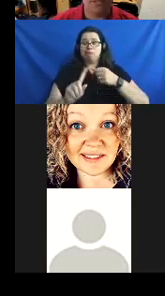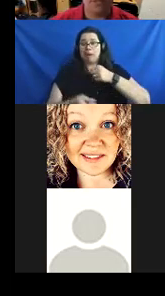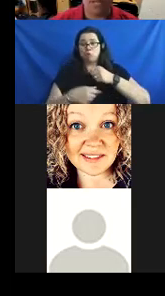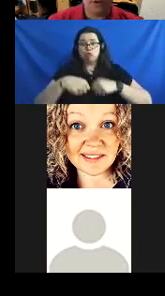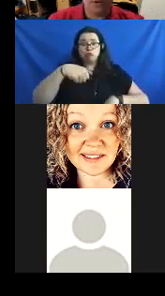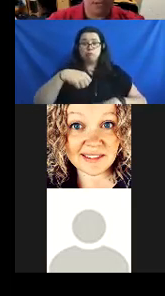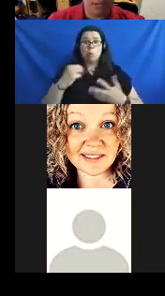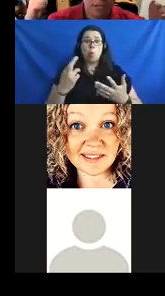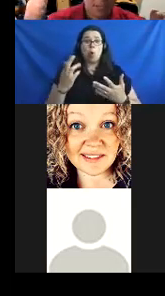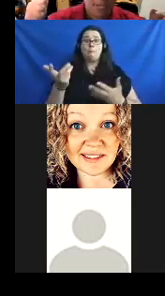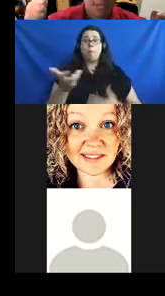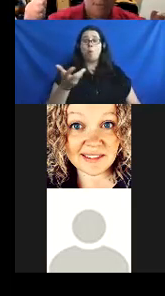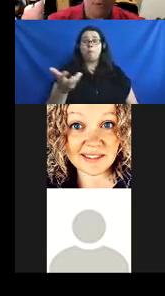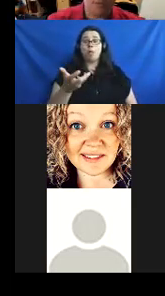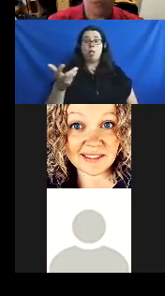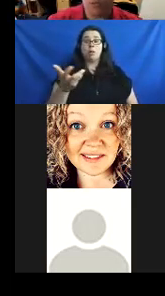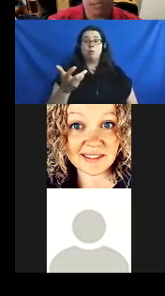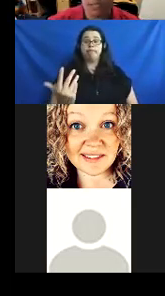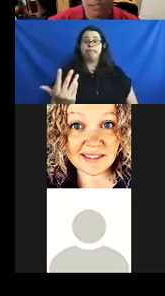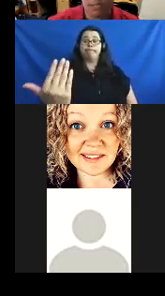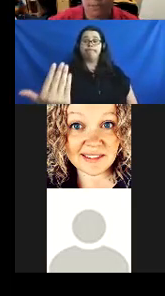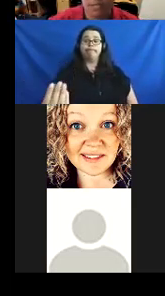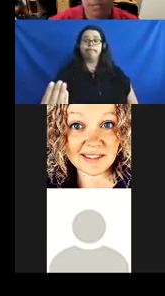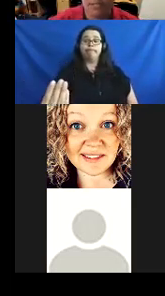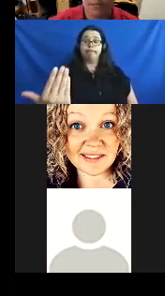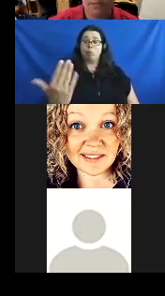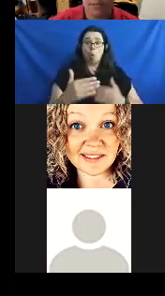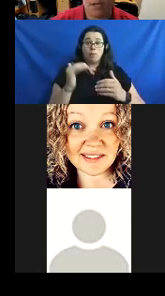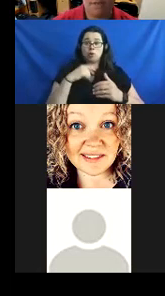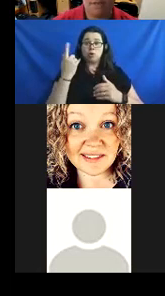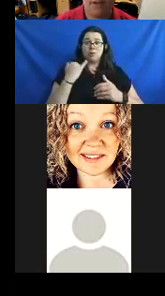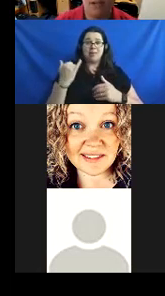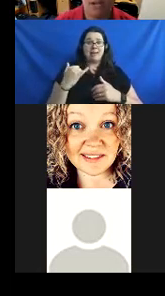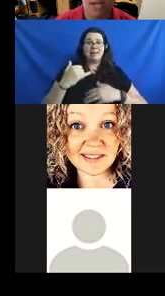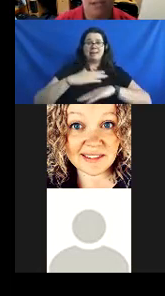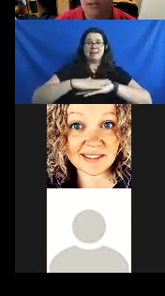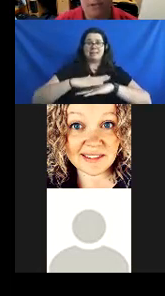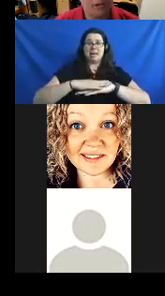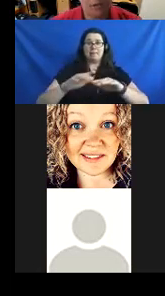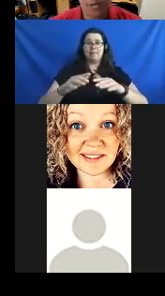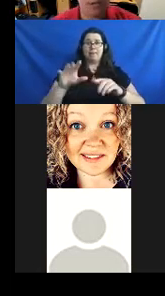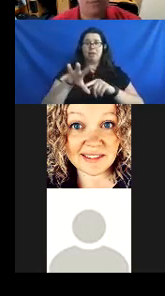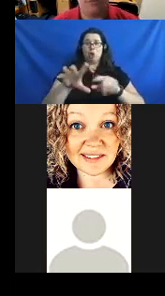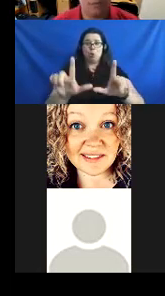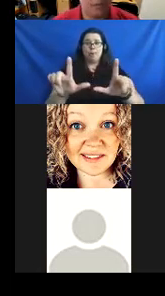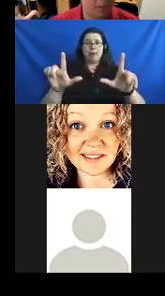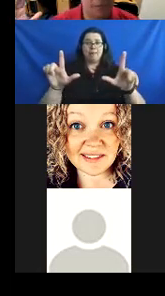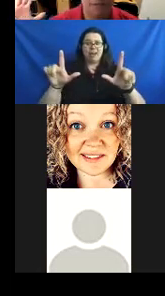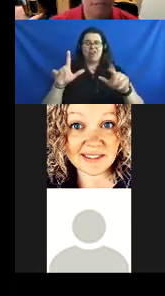YOU COULD CARRY AND SET UP THAT ALMOST LOOK LIKE MAYBE A DESKTOP VIDEO MAGNIFIER AND ALL THE WAY UP TO THE DEVICES